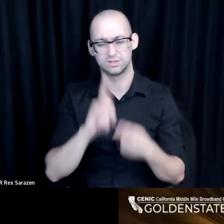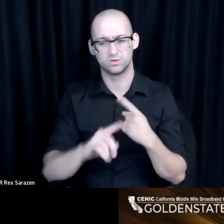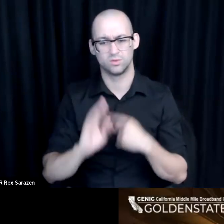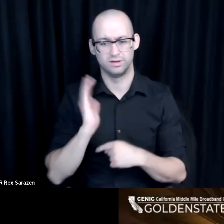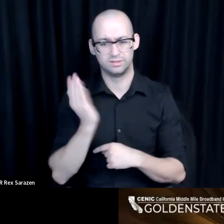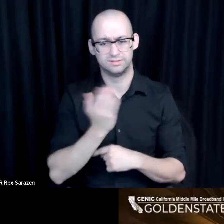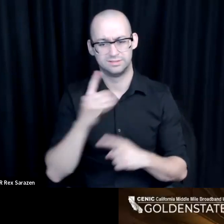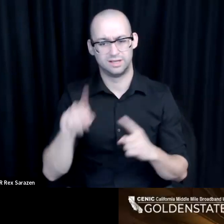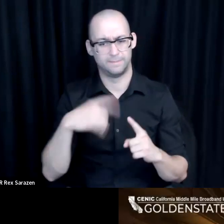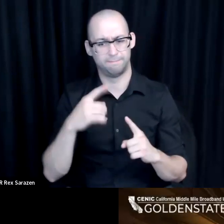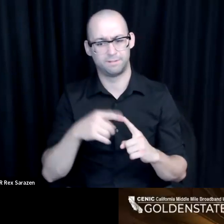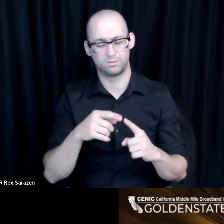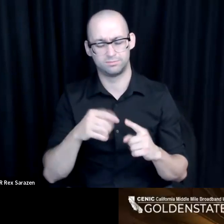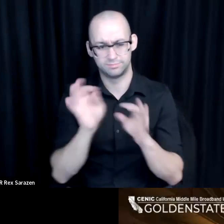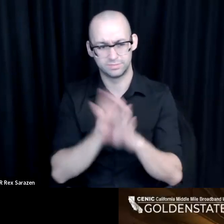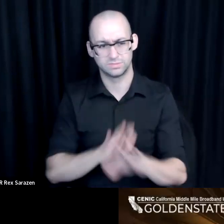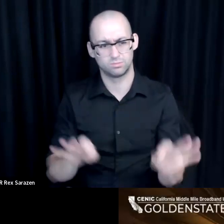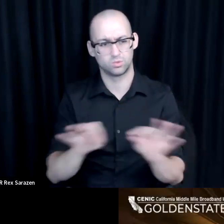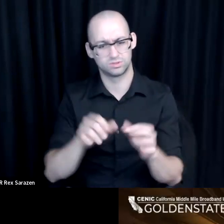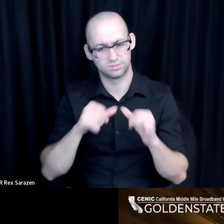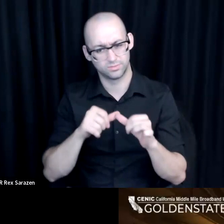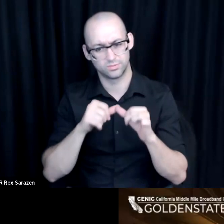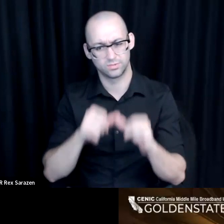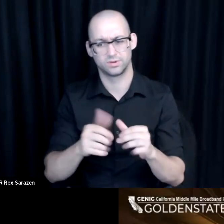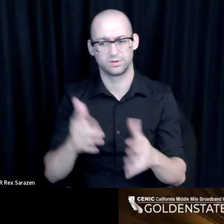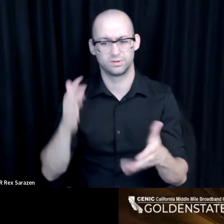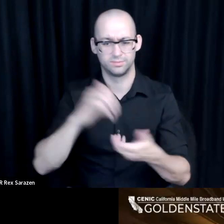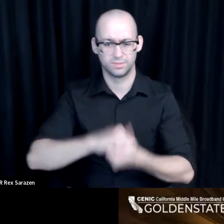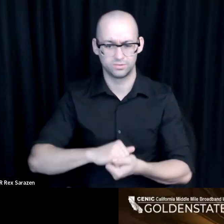the importance of the ongoing collaboration and the various structures that we've created over